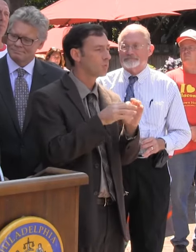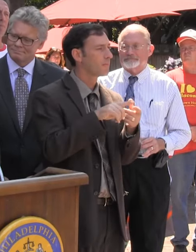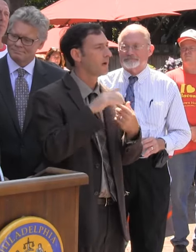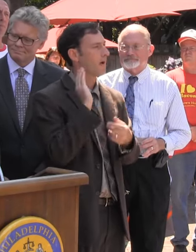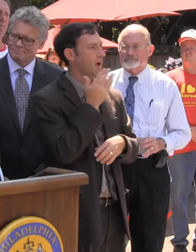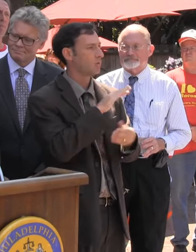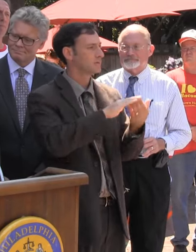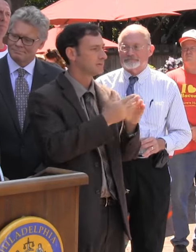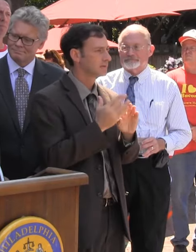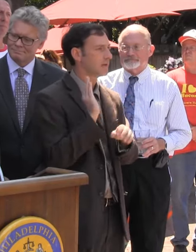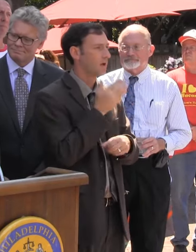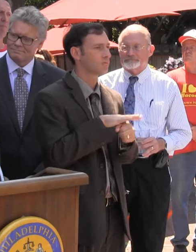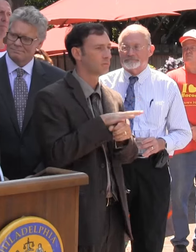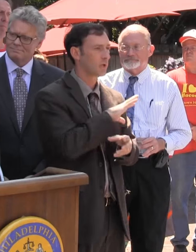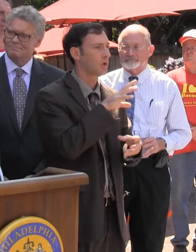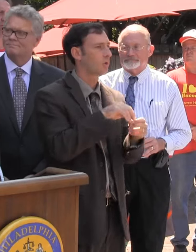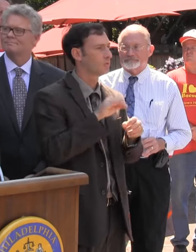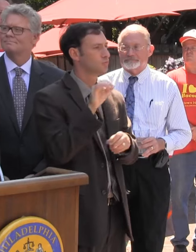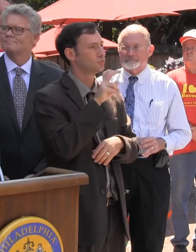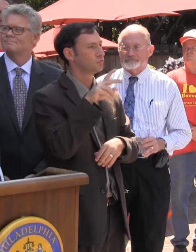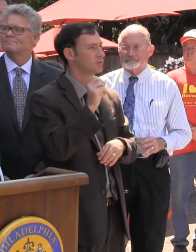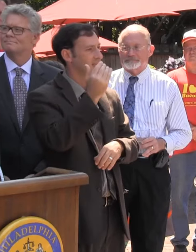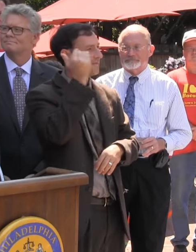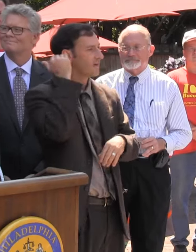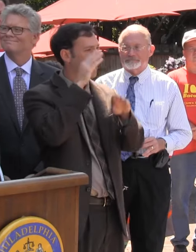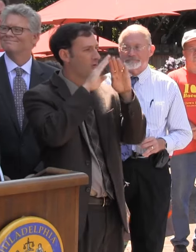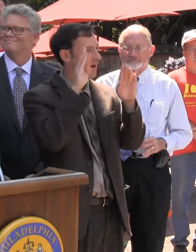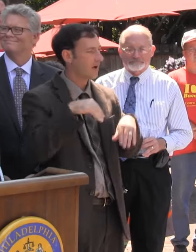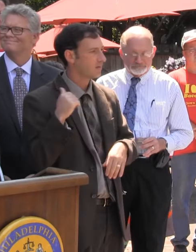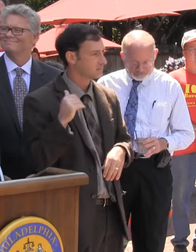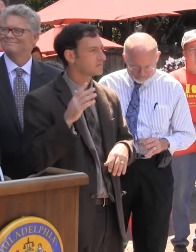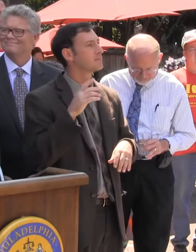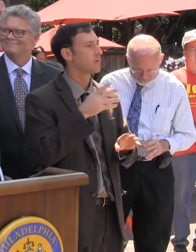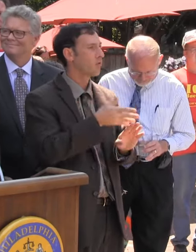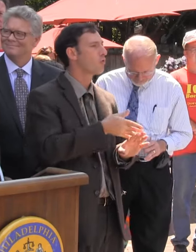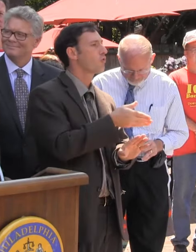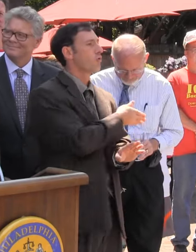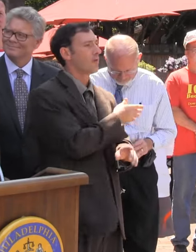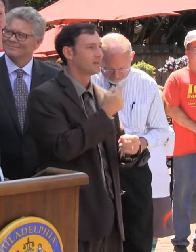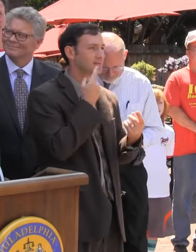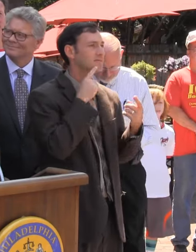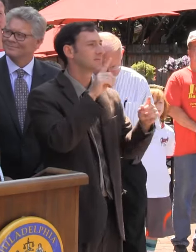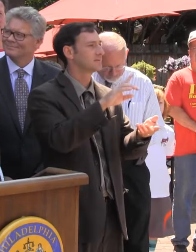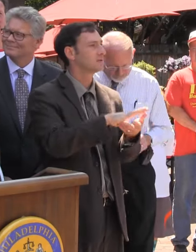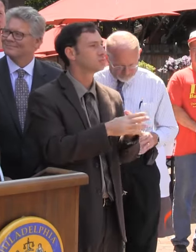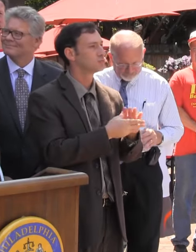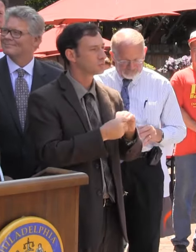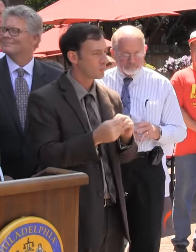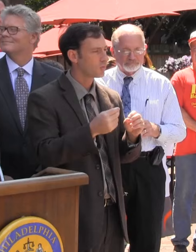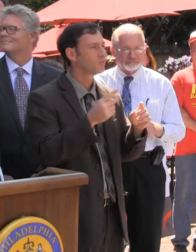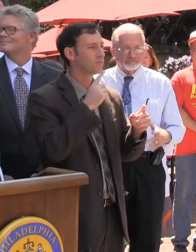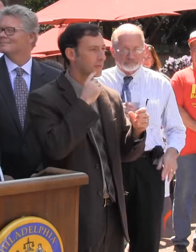including of course, Jack's Firehouse. Which was an early success story of the many outreaches